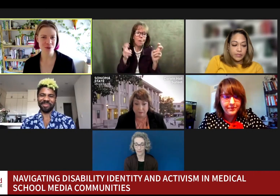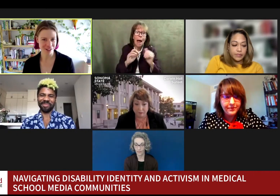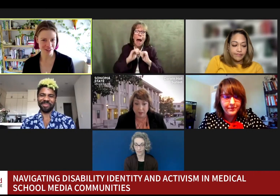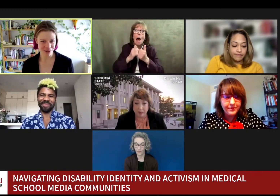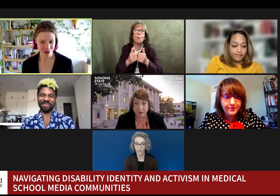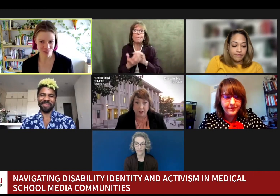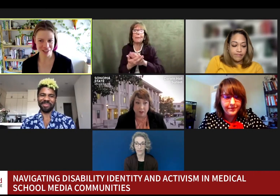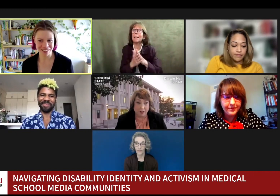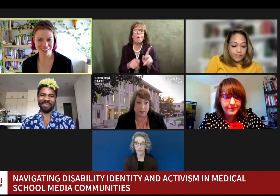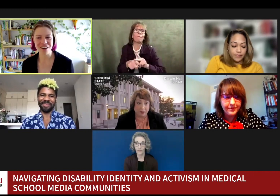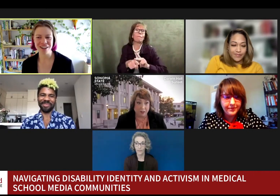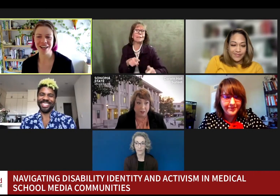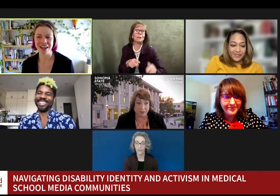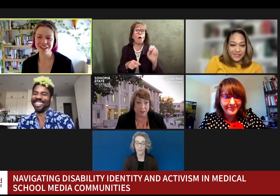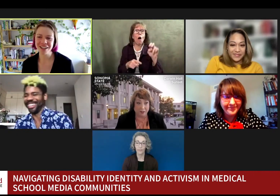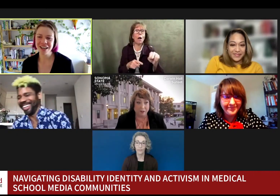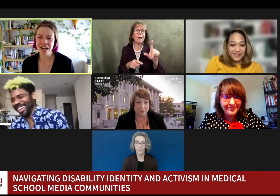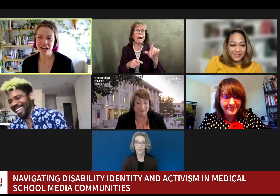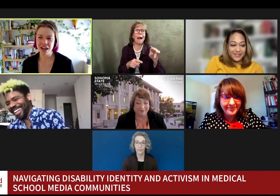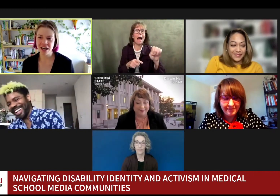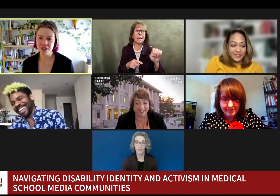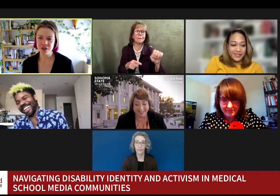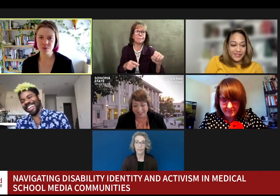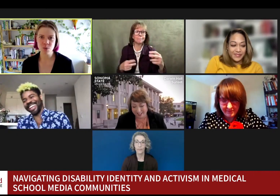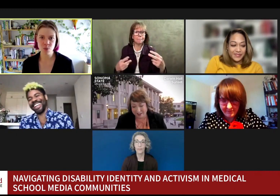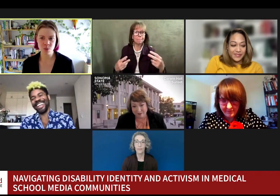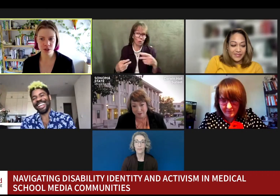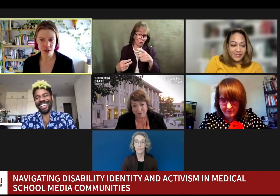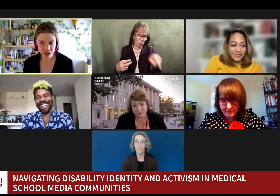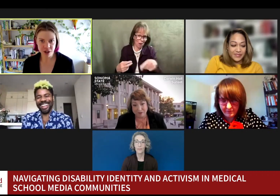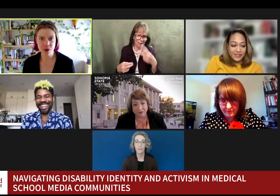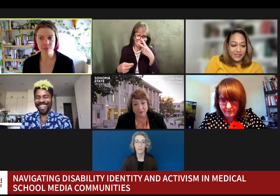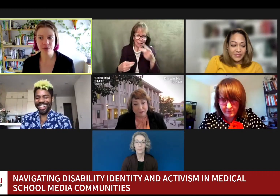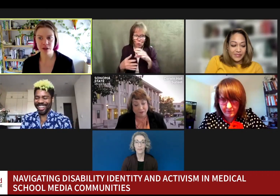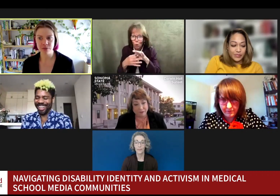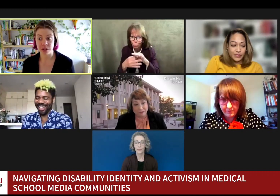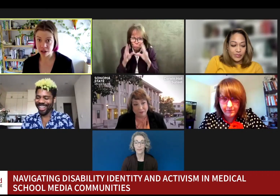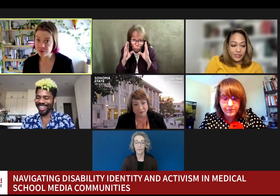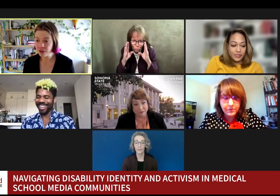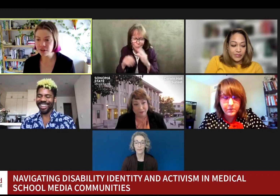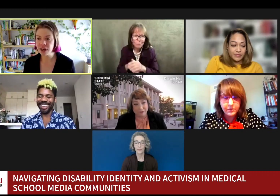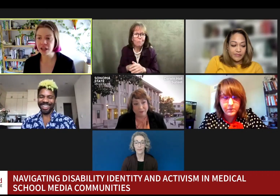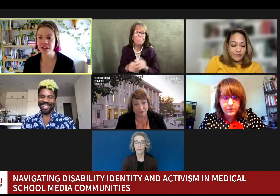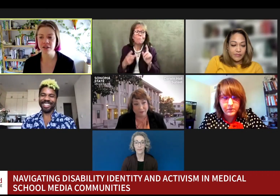You all are very present online. And certainly, while being respectful and